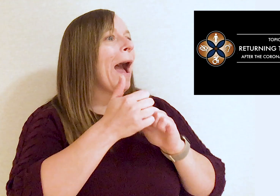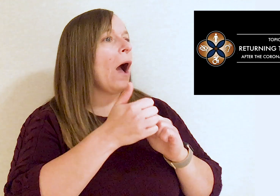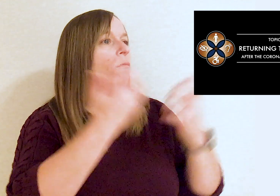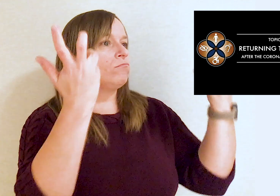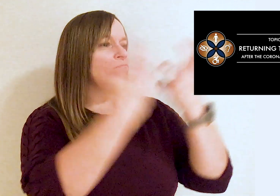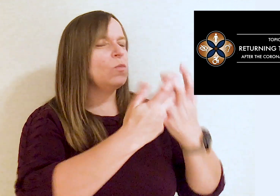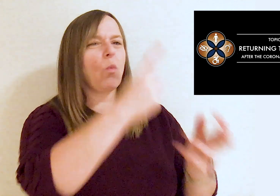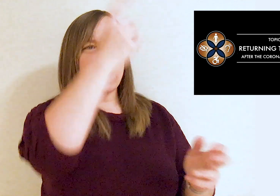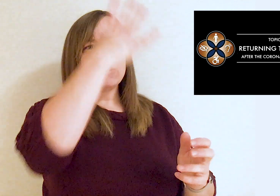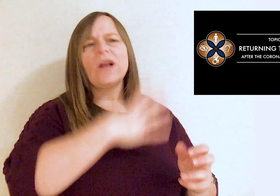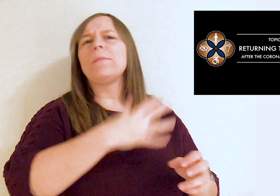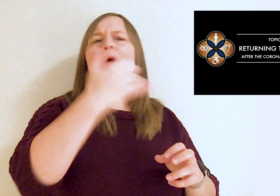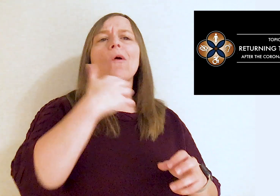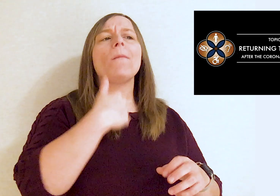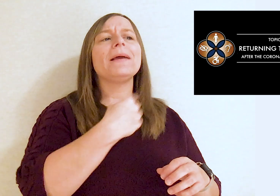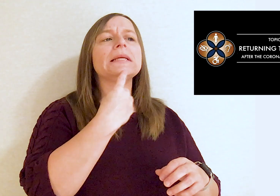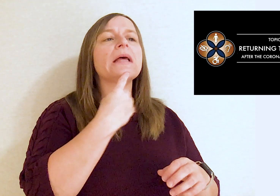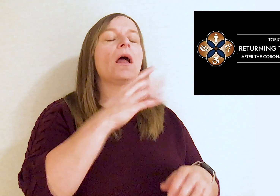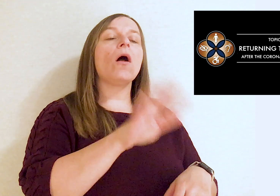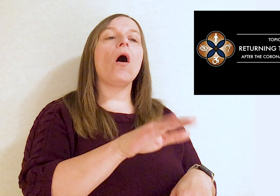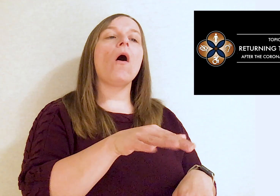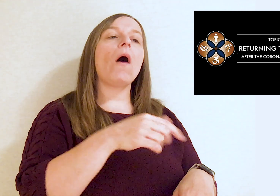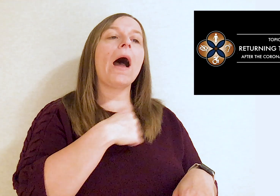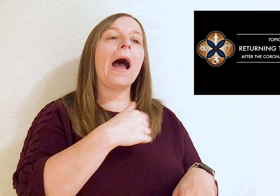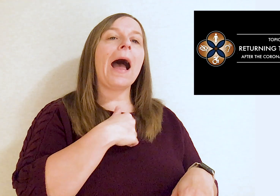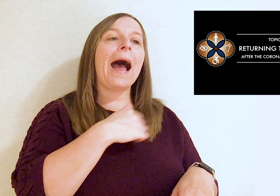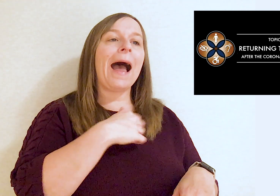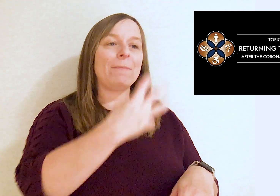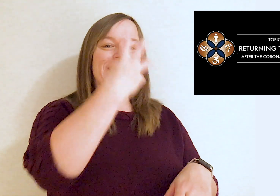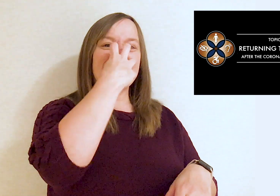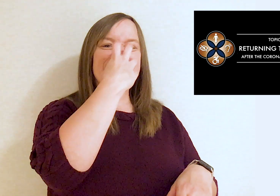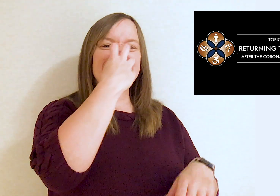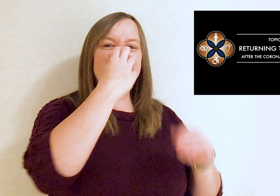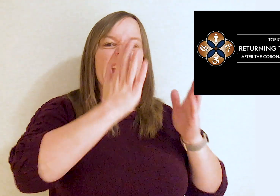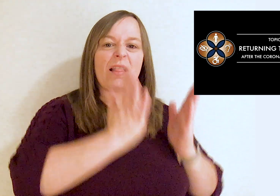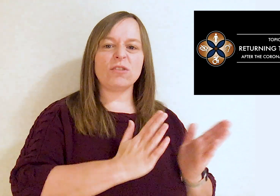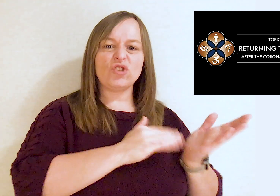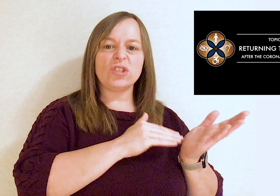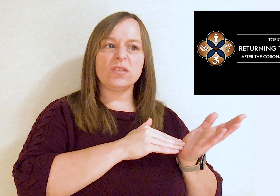gentleman that called and said, "Well I am an anesthesiologist so obviously one